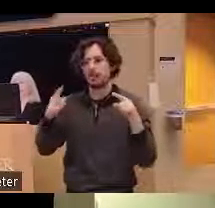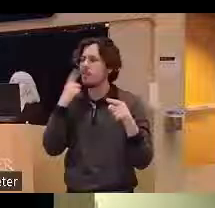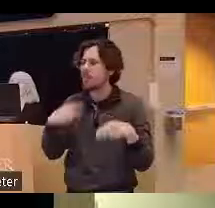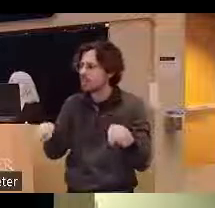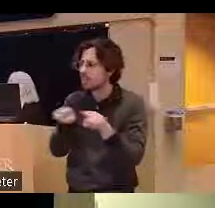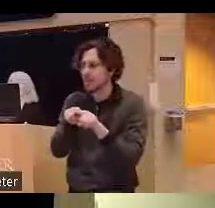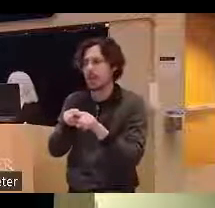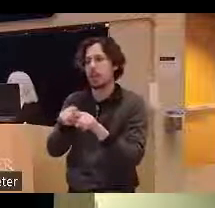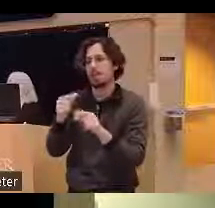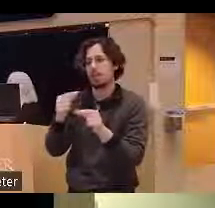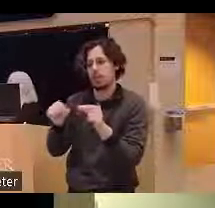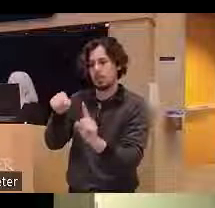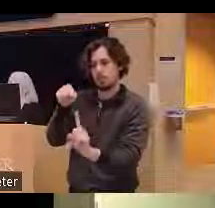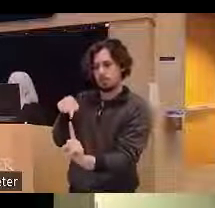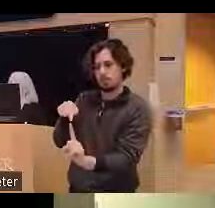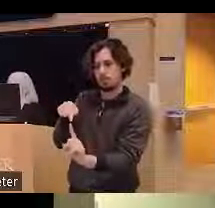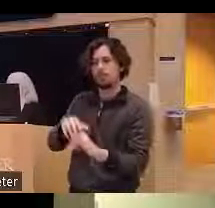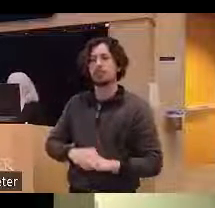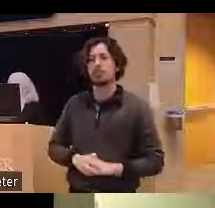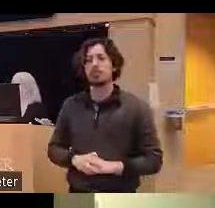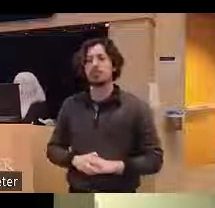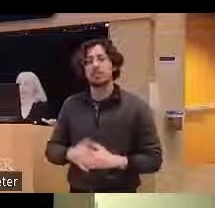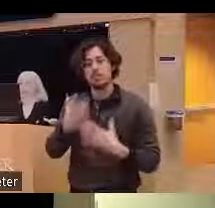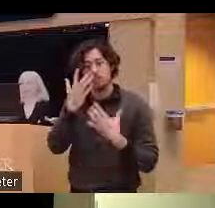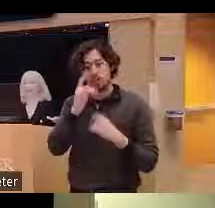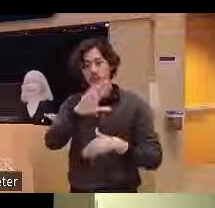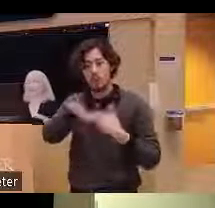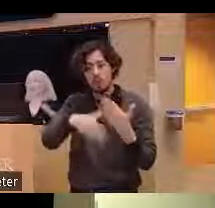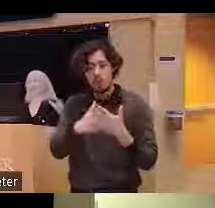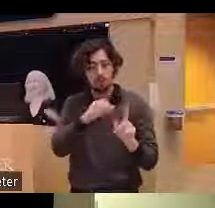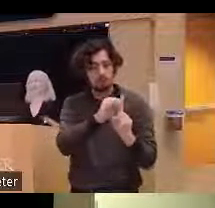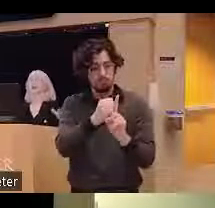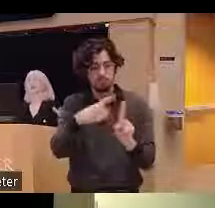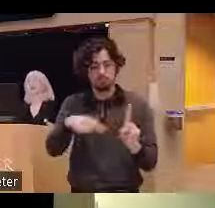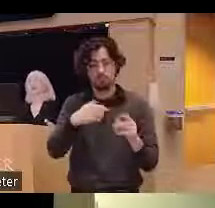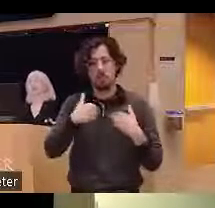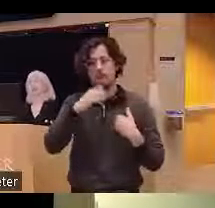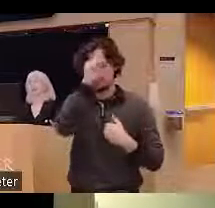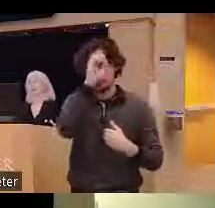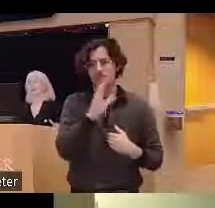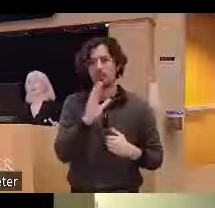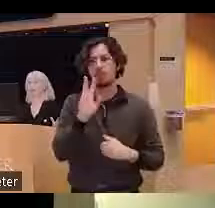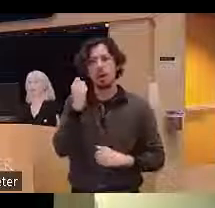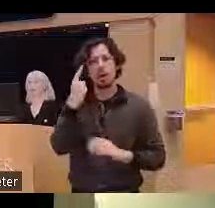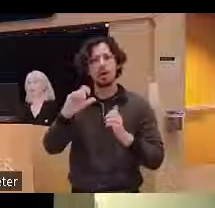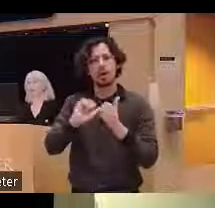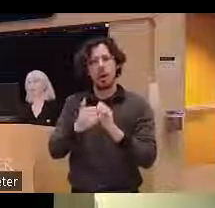and interestingly the cases all schizophrenia but they varied a lot in phenotype so I'm just showing